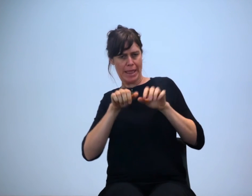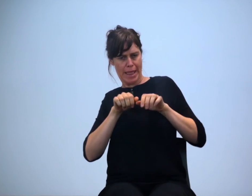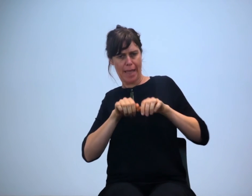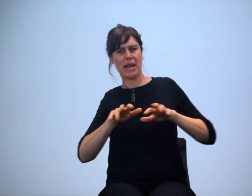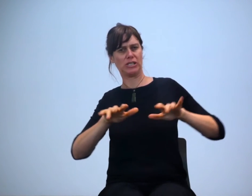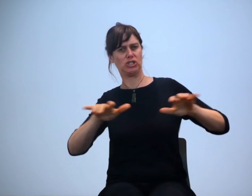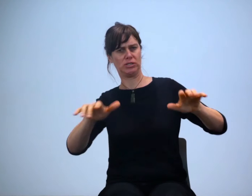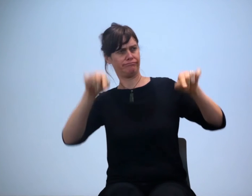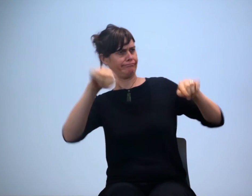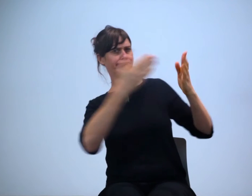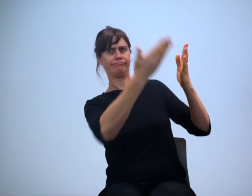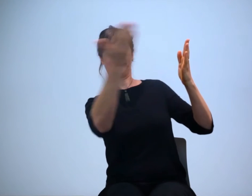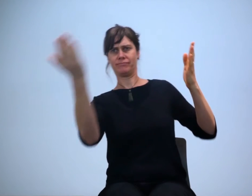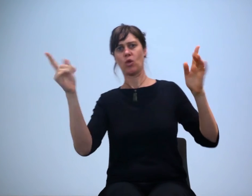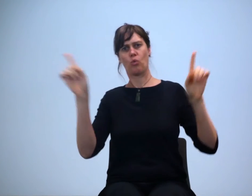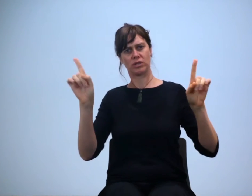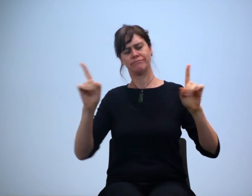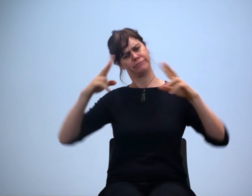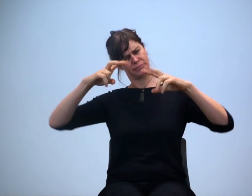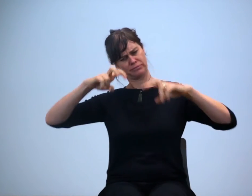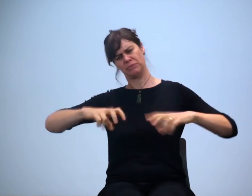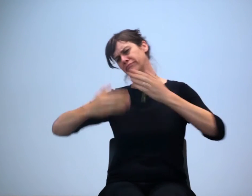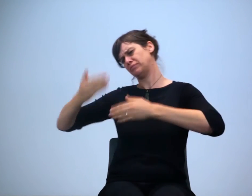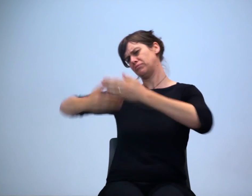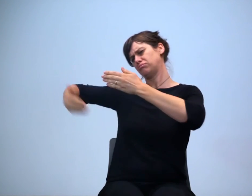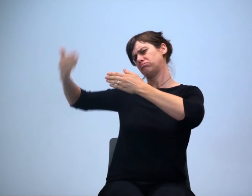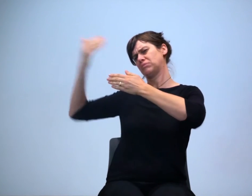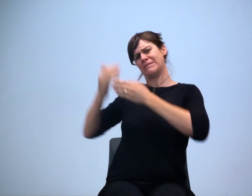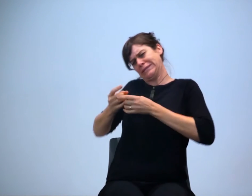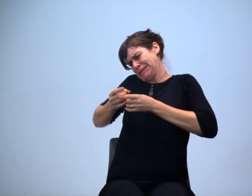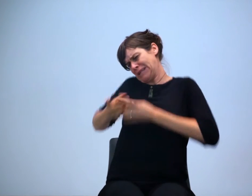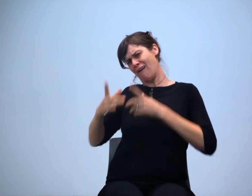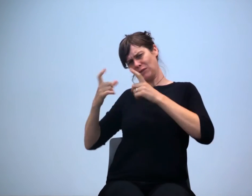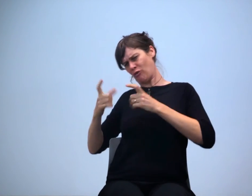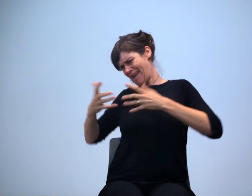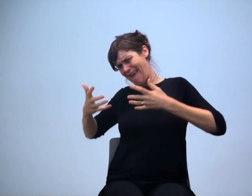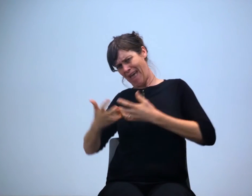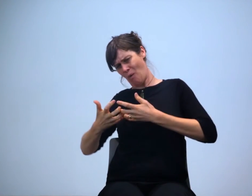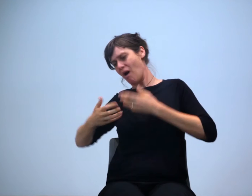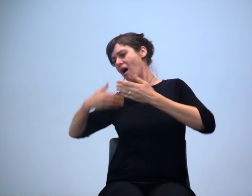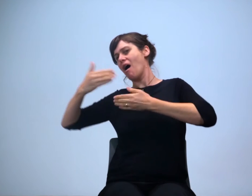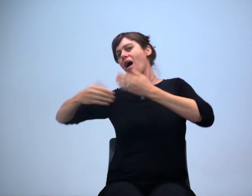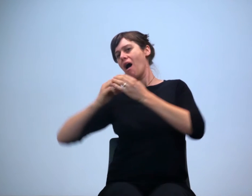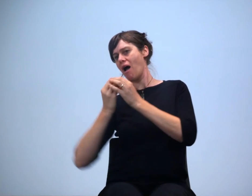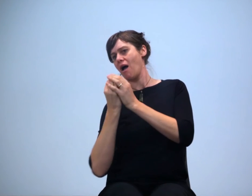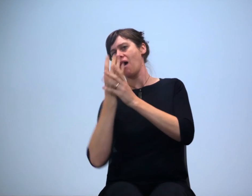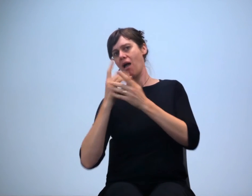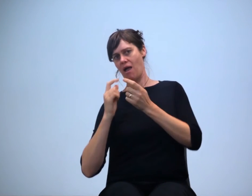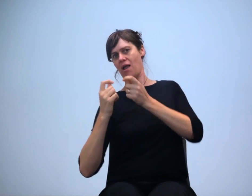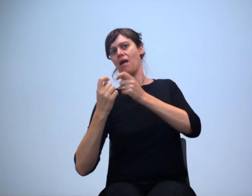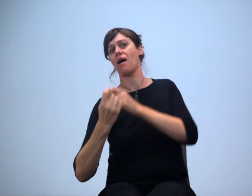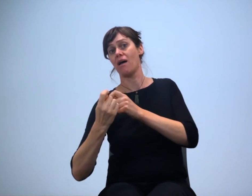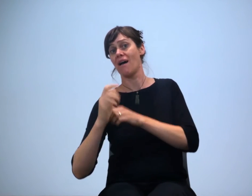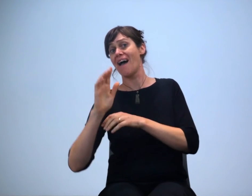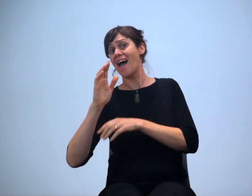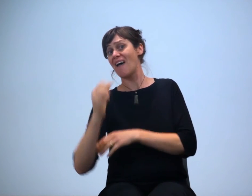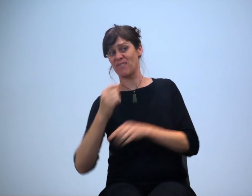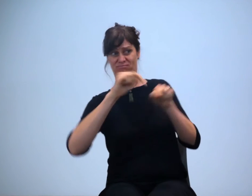Emanations explores the magic of photography in its most primal form.